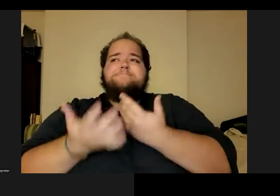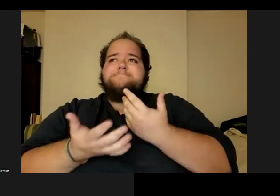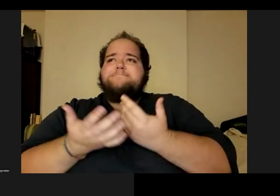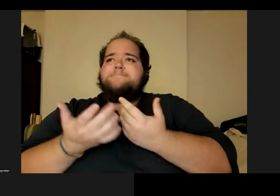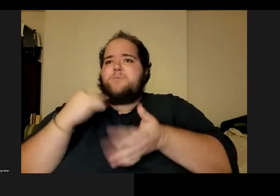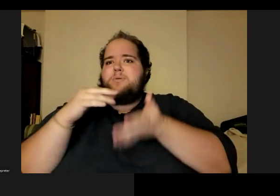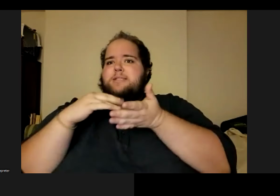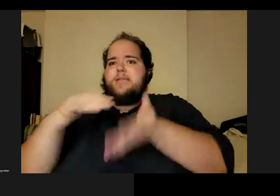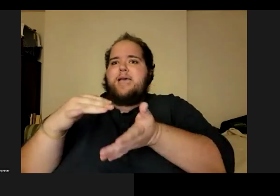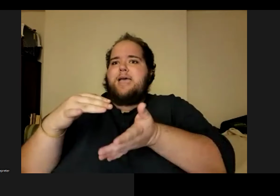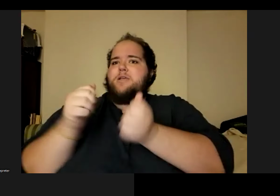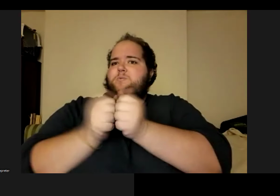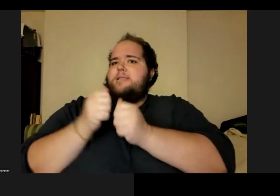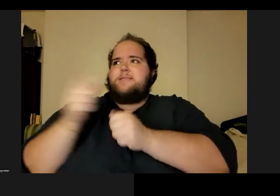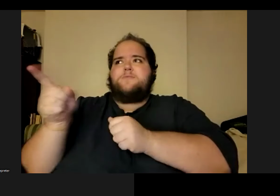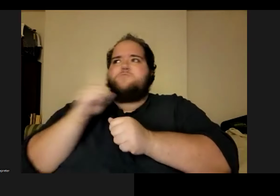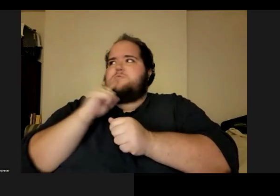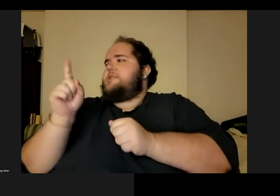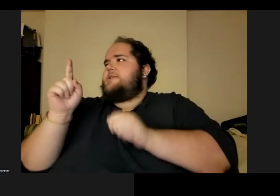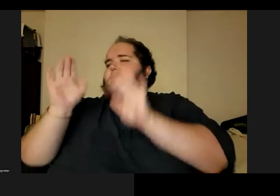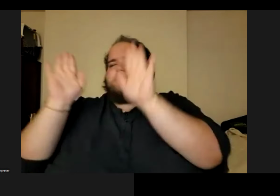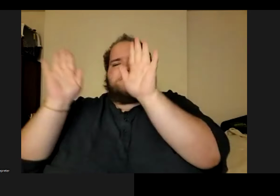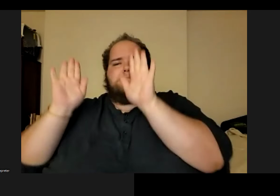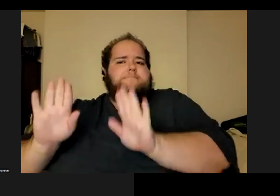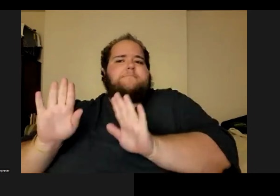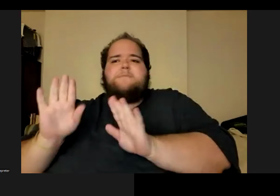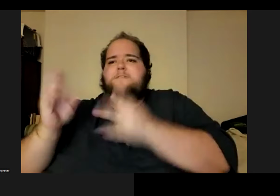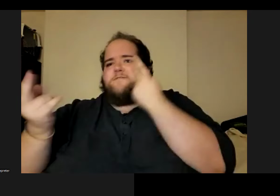incredible visual artist. It's cool to put that in too